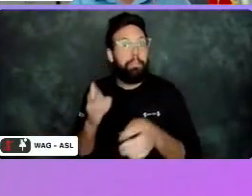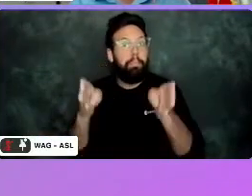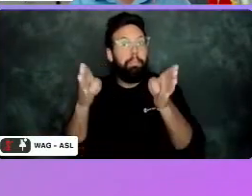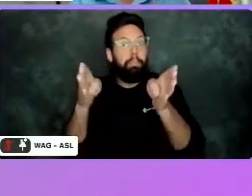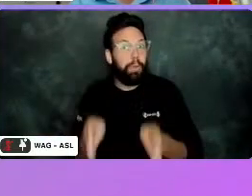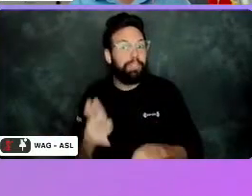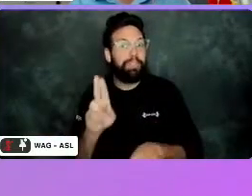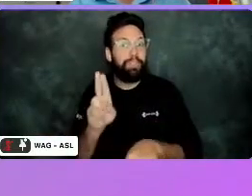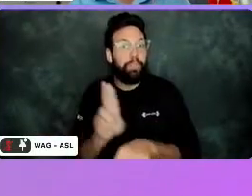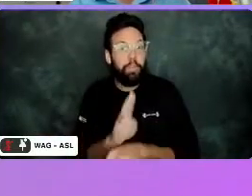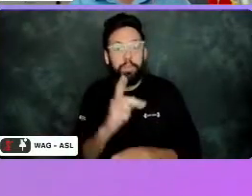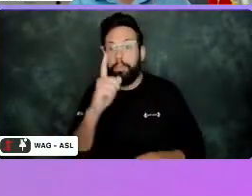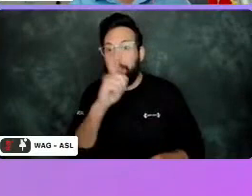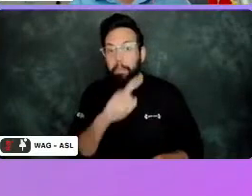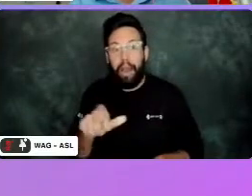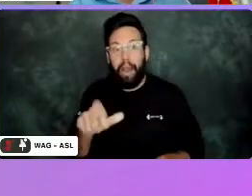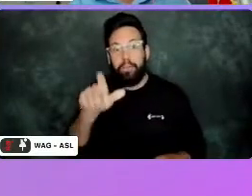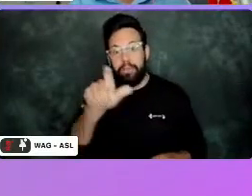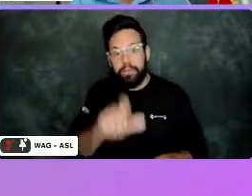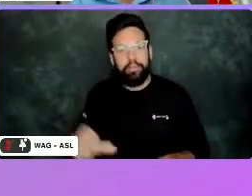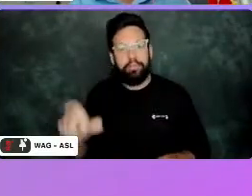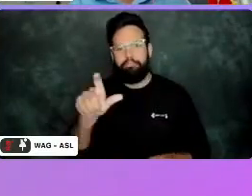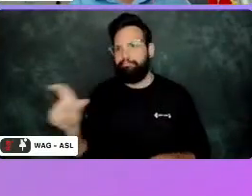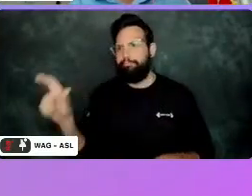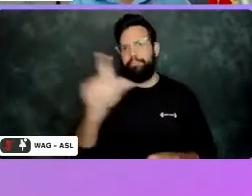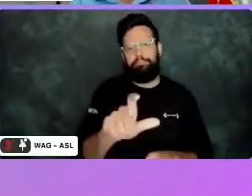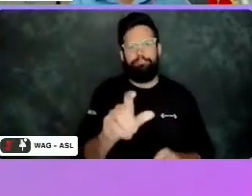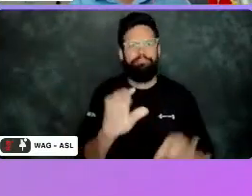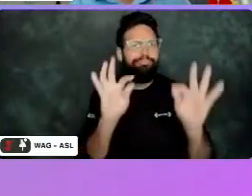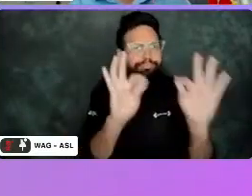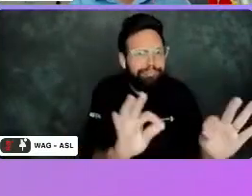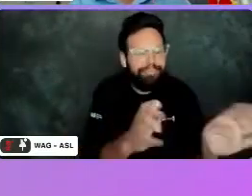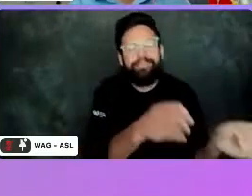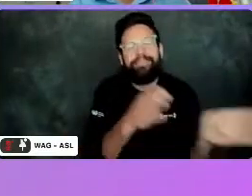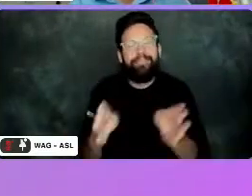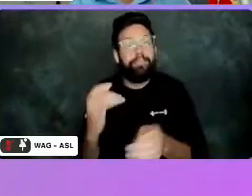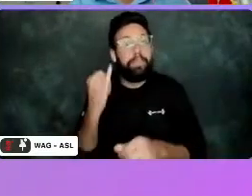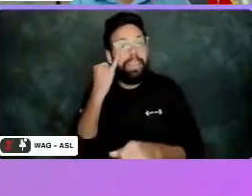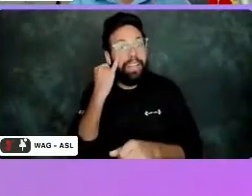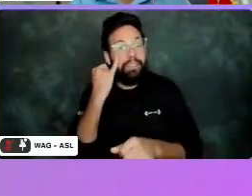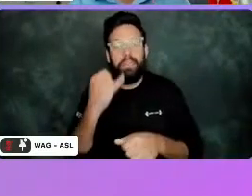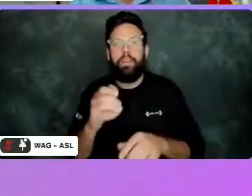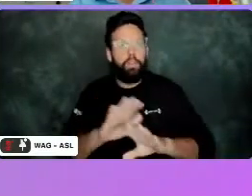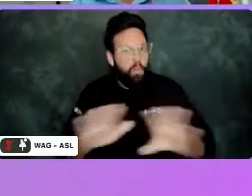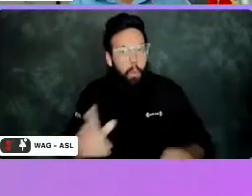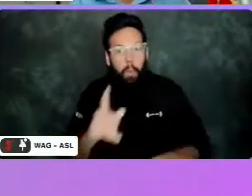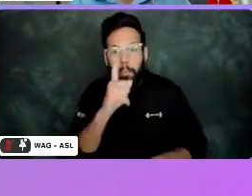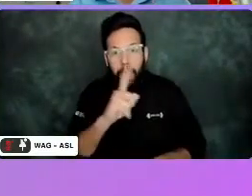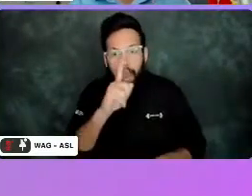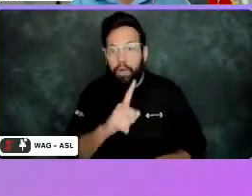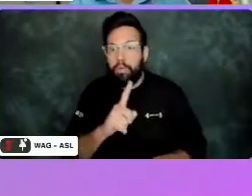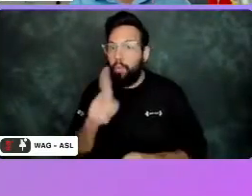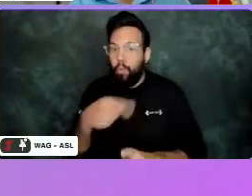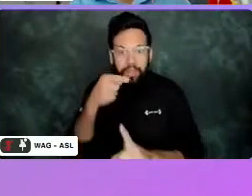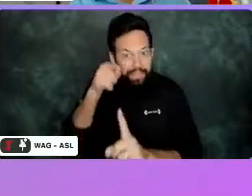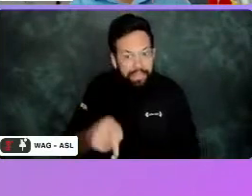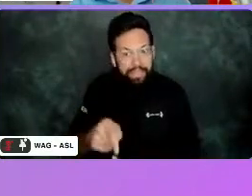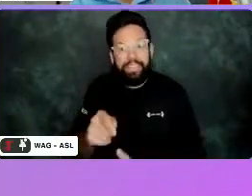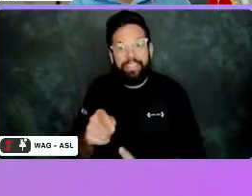I even get the cursor with the little pointer guy on it. But if you're a keyboard user and you tab, I just straight up skipped that element, that's bad.